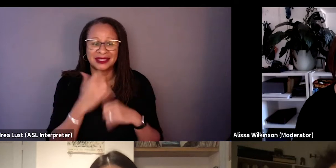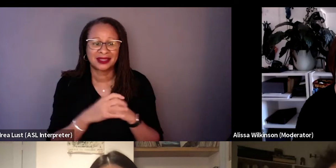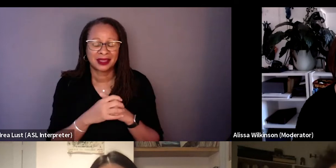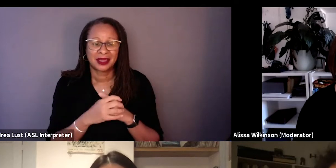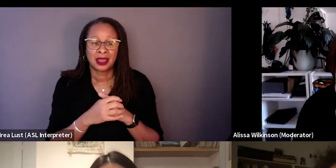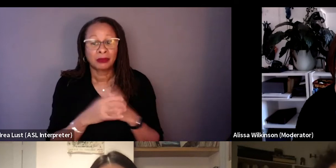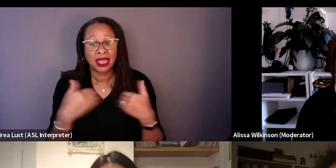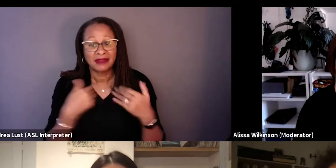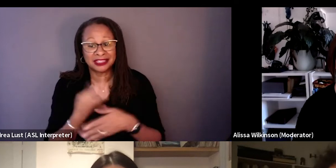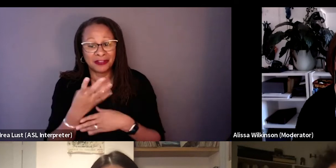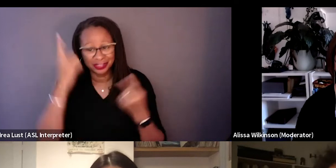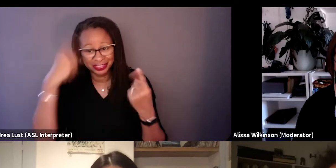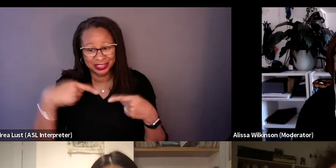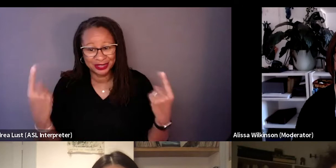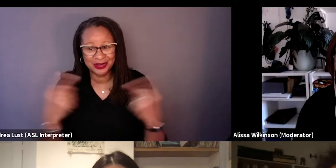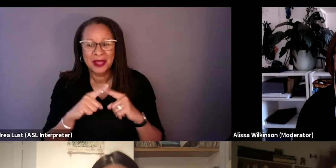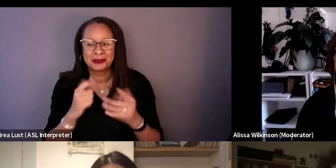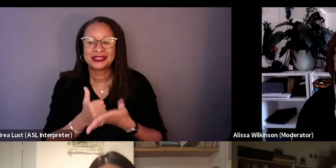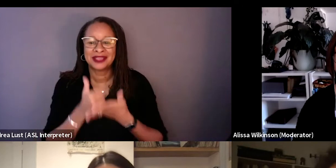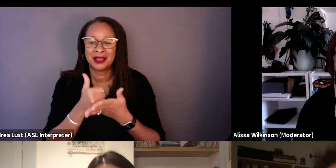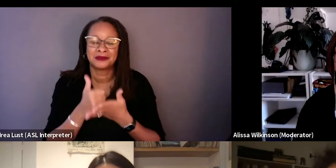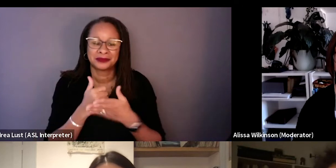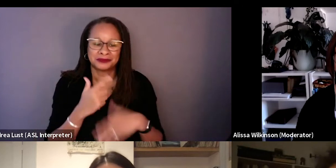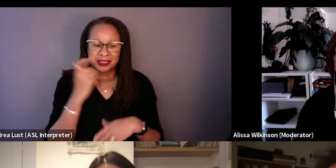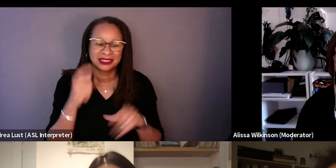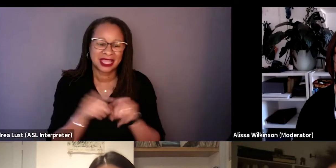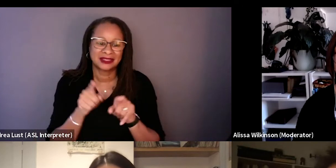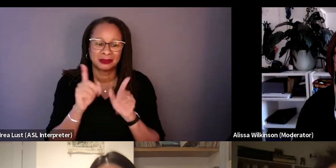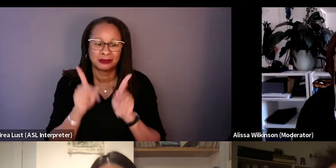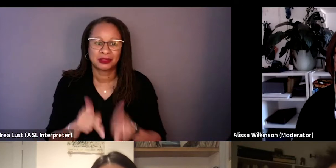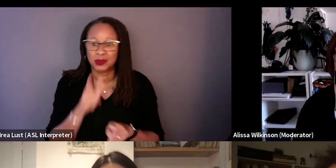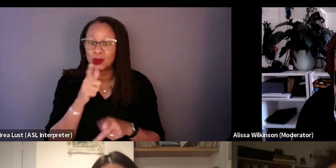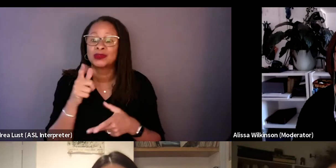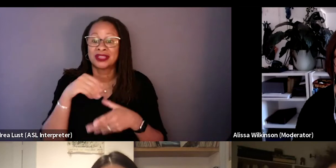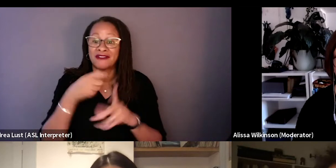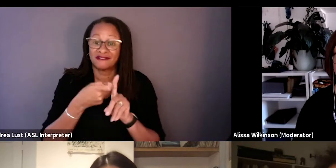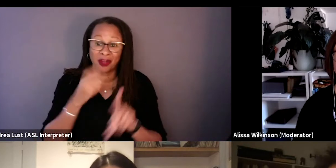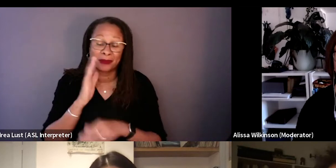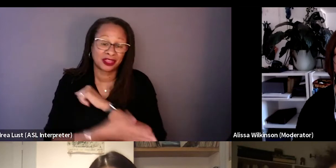But it was helpful because as someone who was in the country, I was witnessing everything,